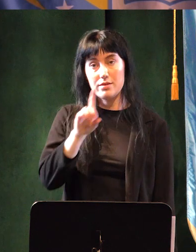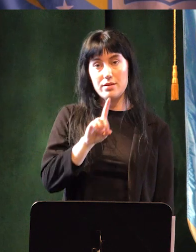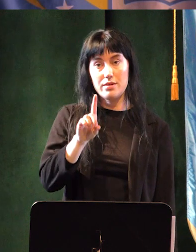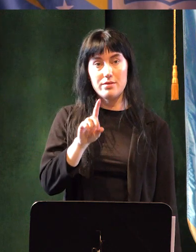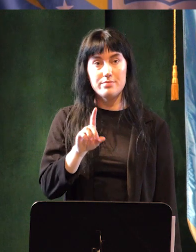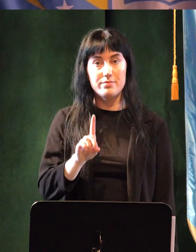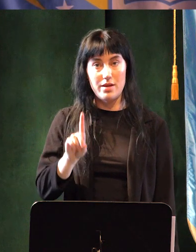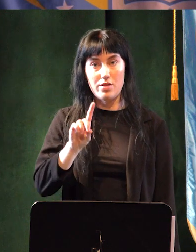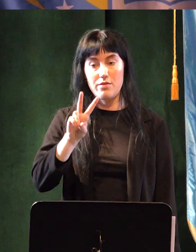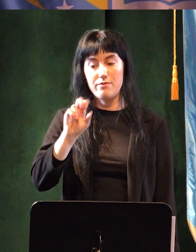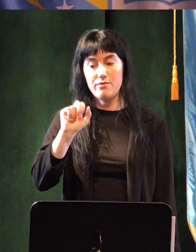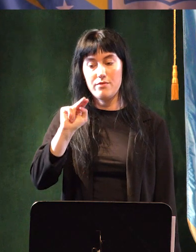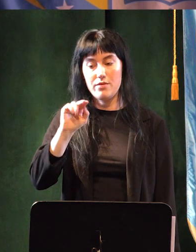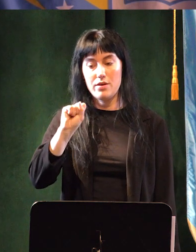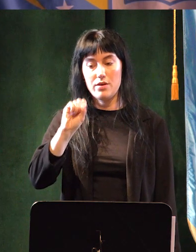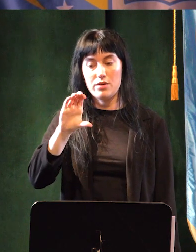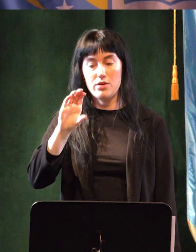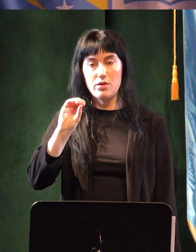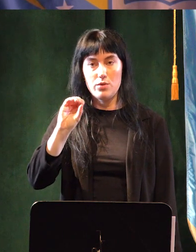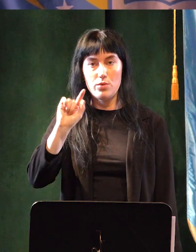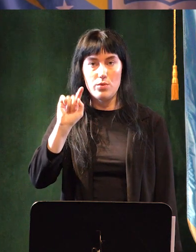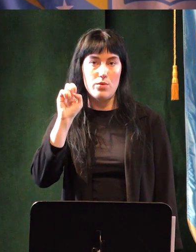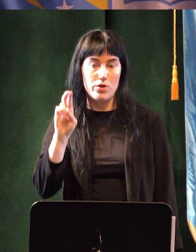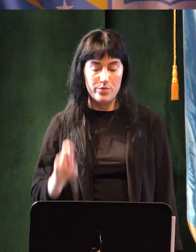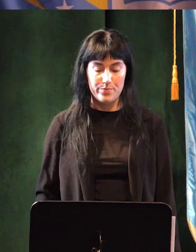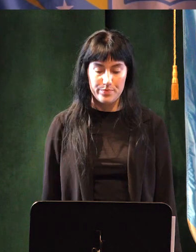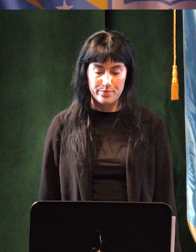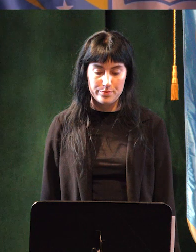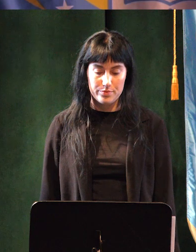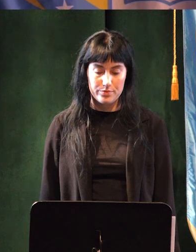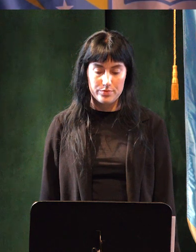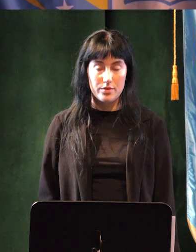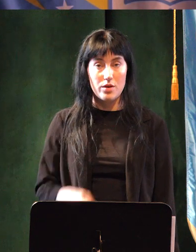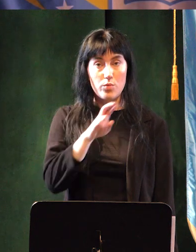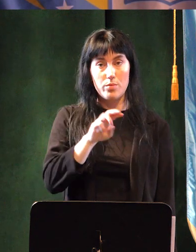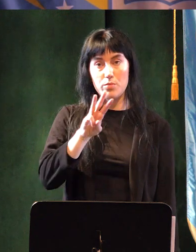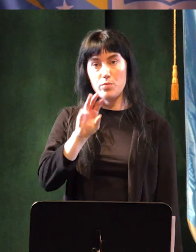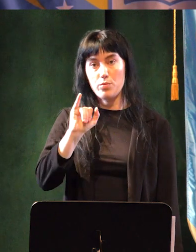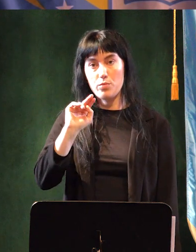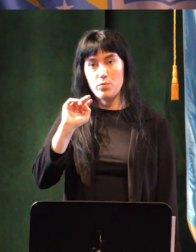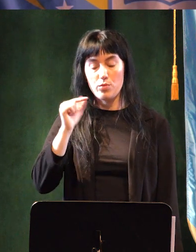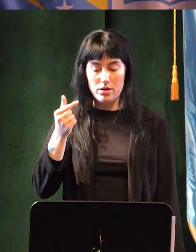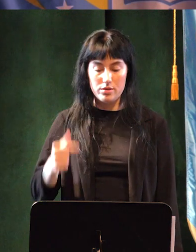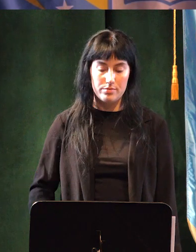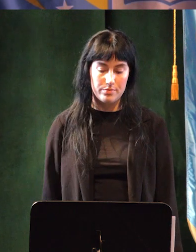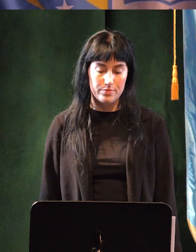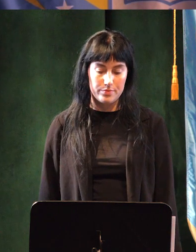Danielle van scooter Rebecca wing